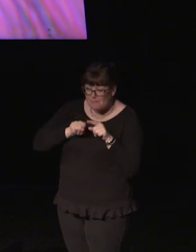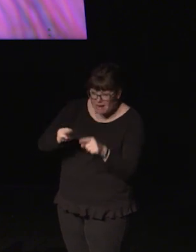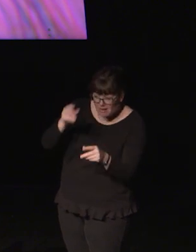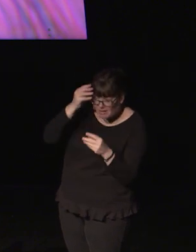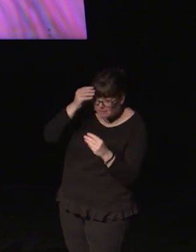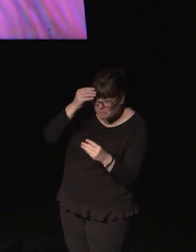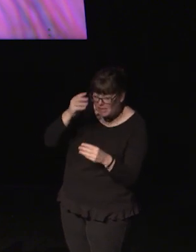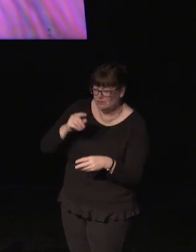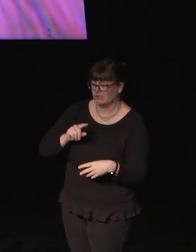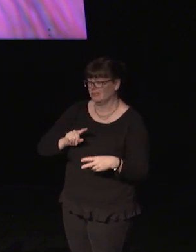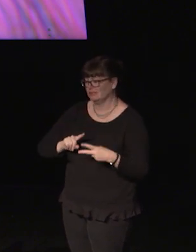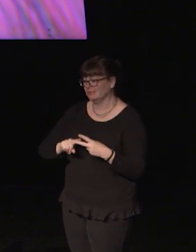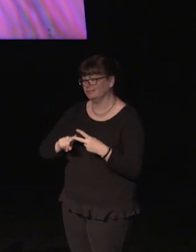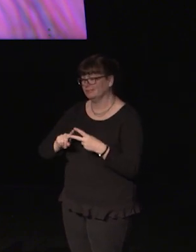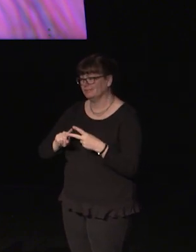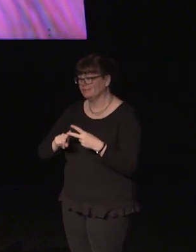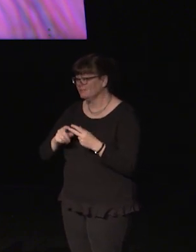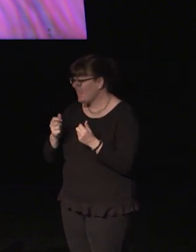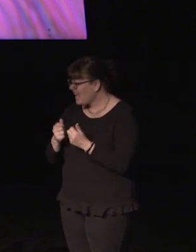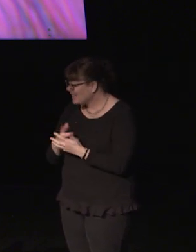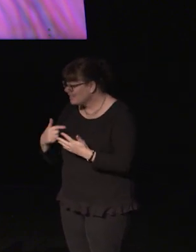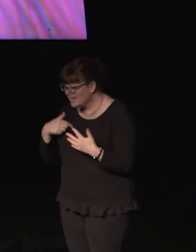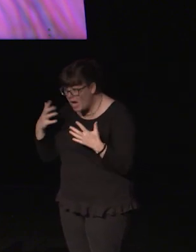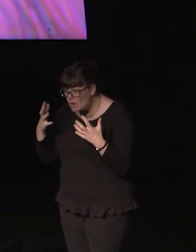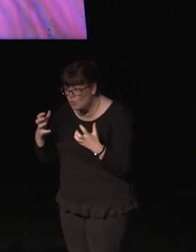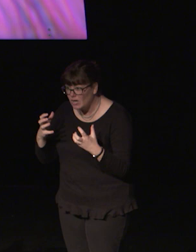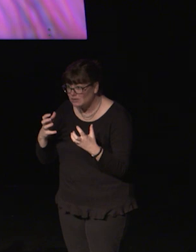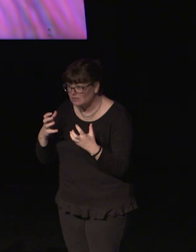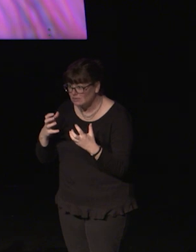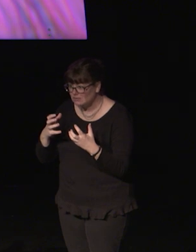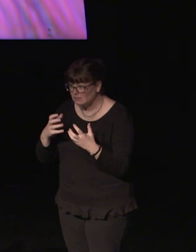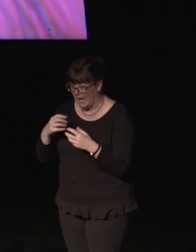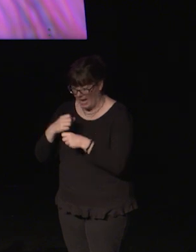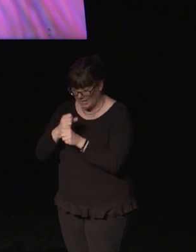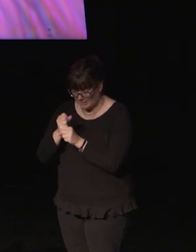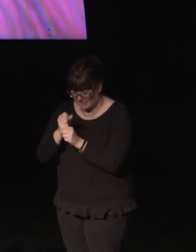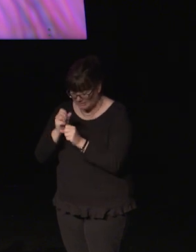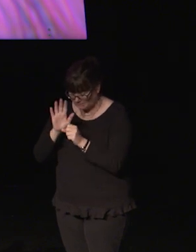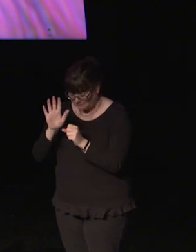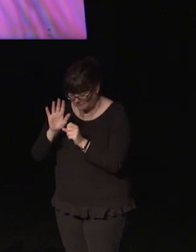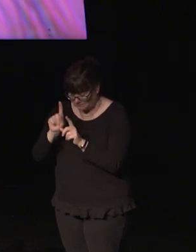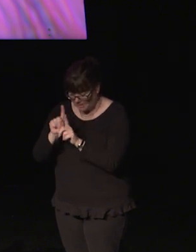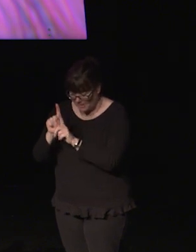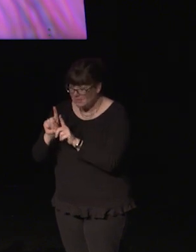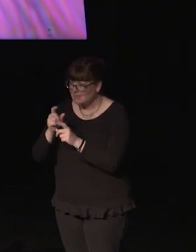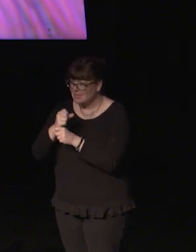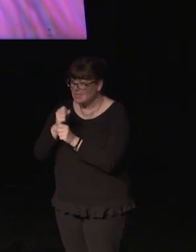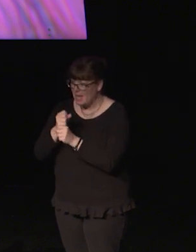and how if there's anything that you want to convey, that is important, that is interesting, that is fun,